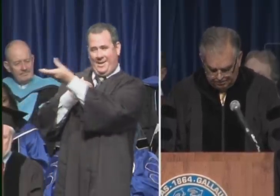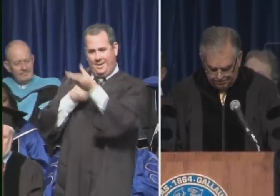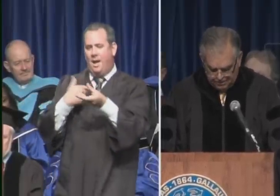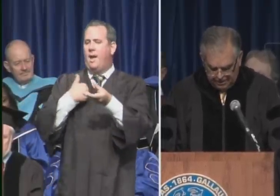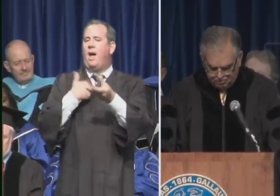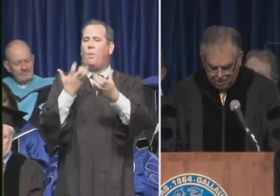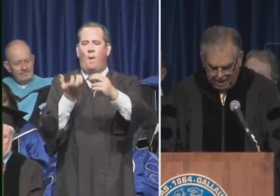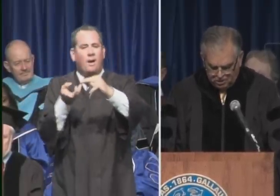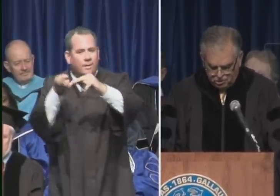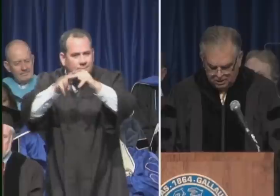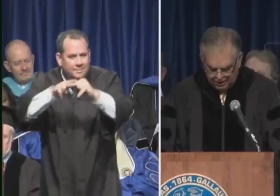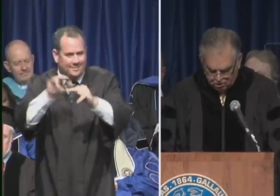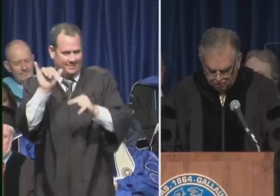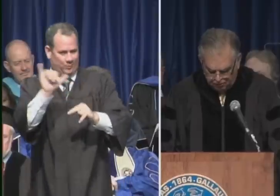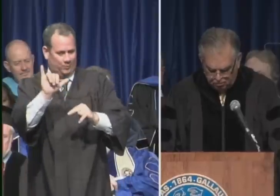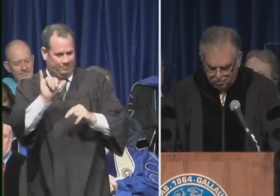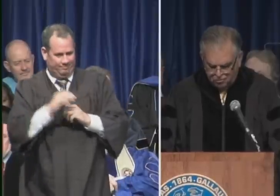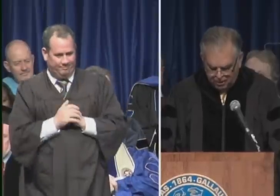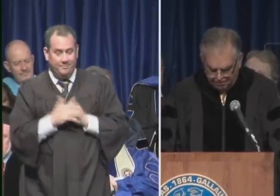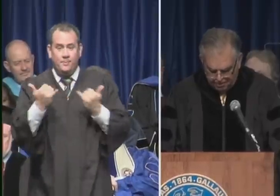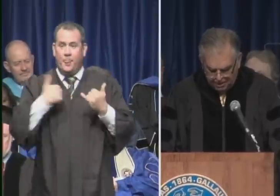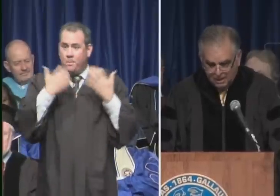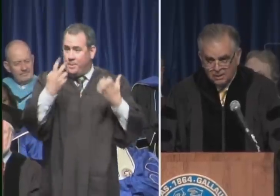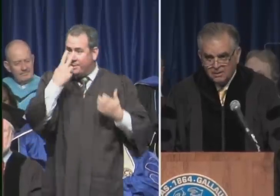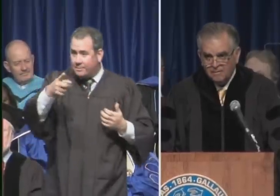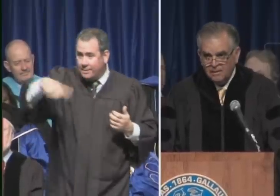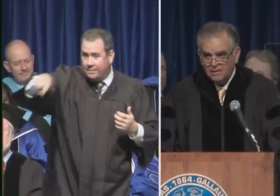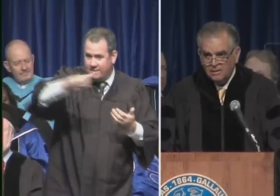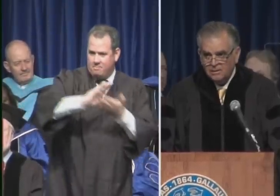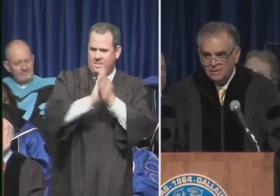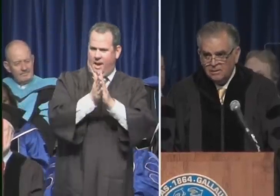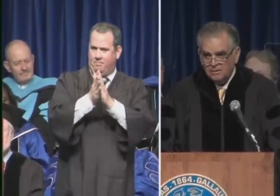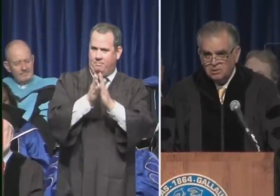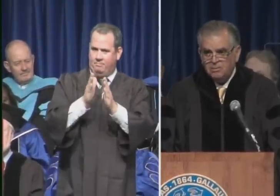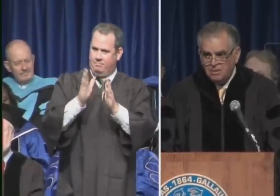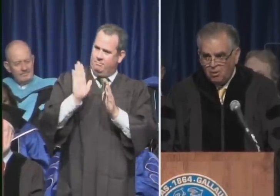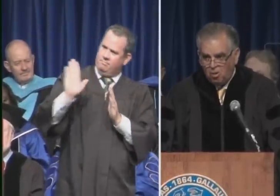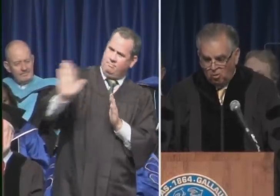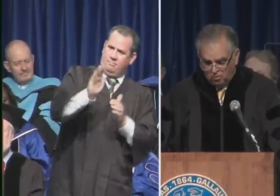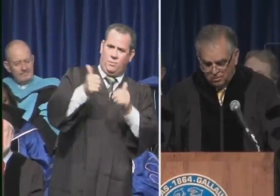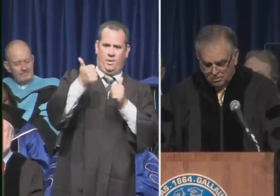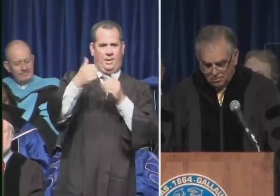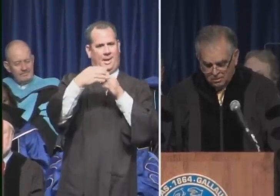I'm challenging each of you to dream big, to be bold.